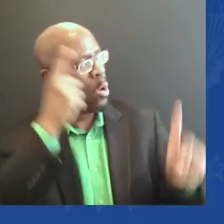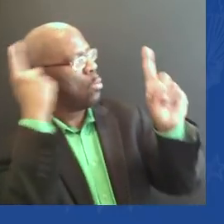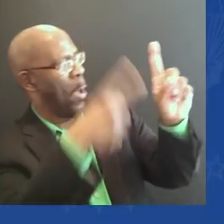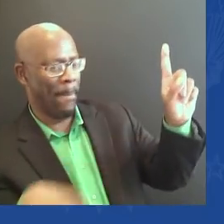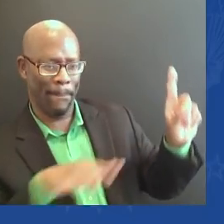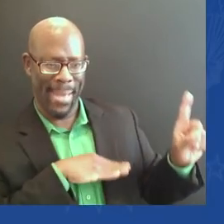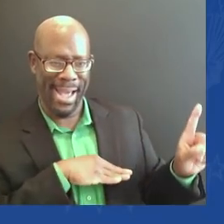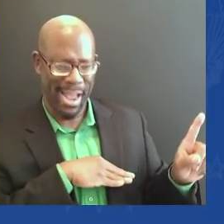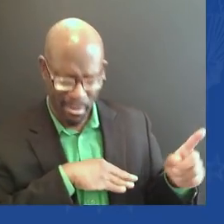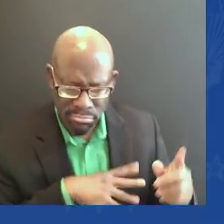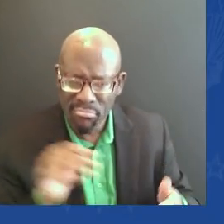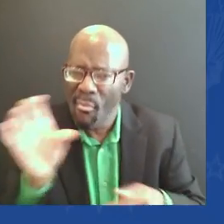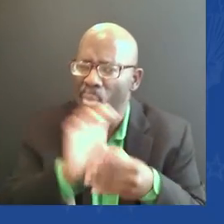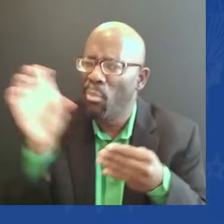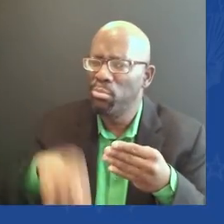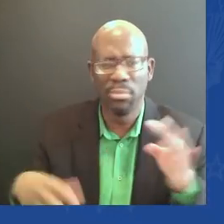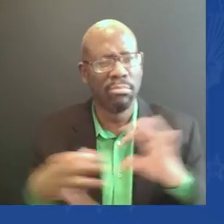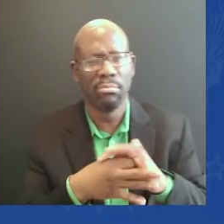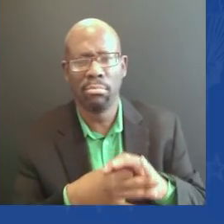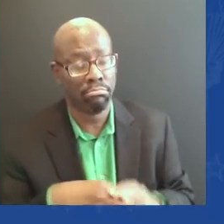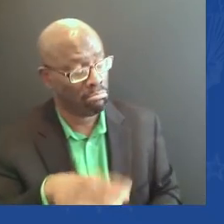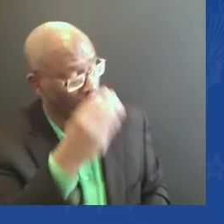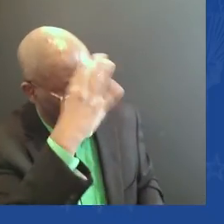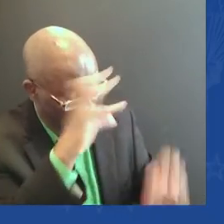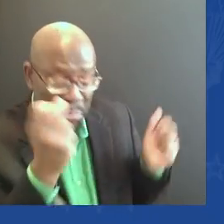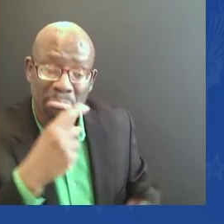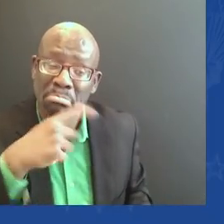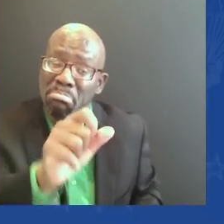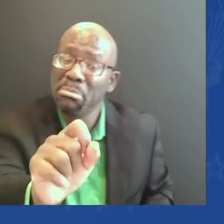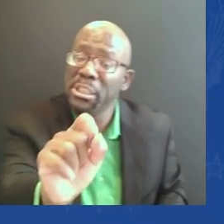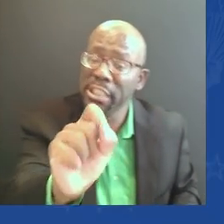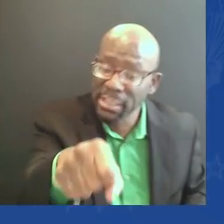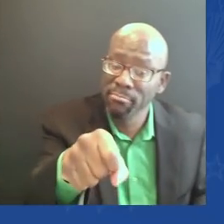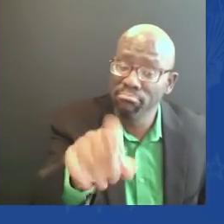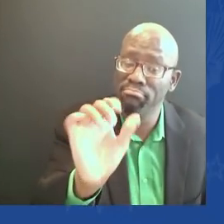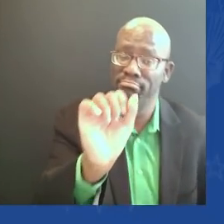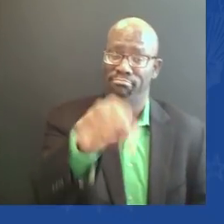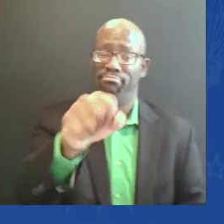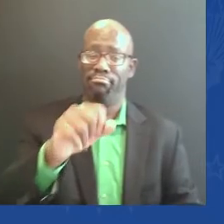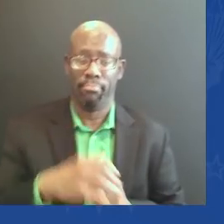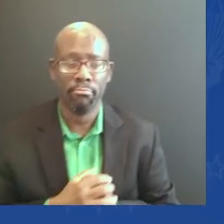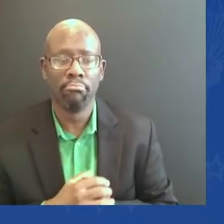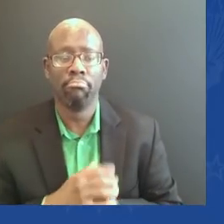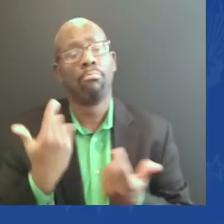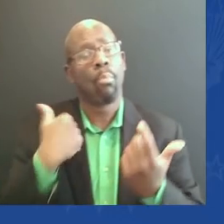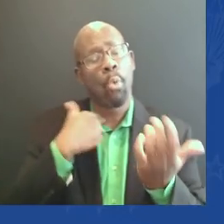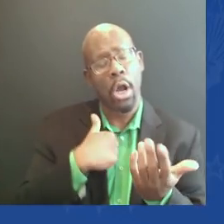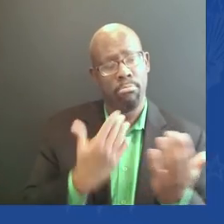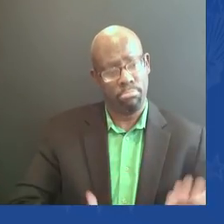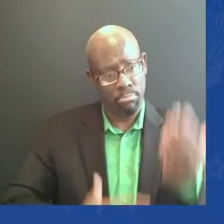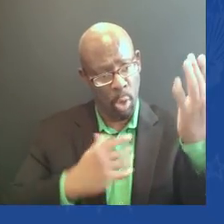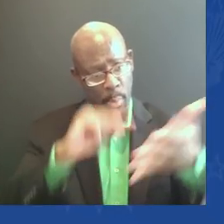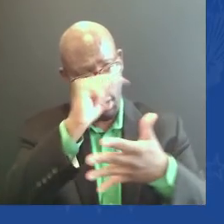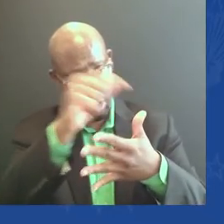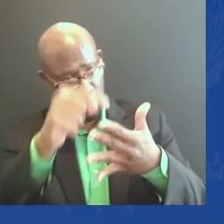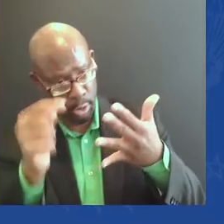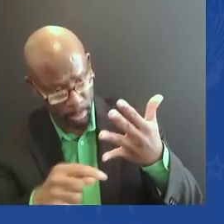Because what we're proposing and what we've initiated is everything from getting the automobile makers to --